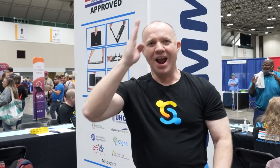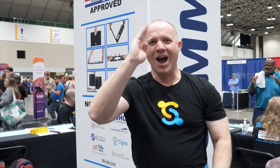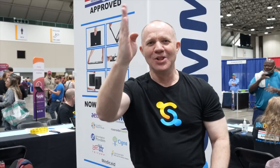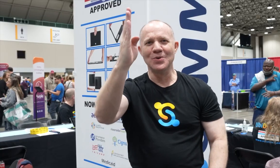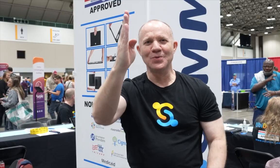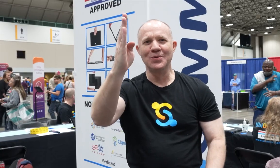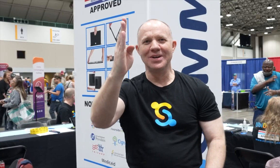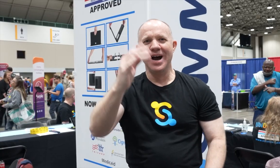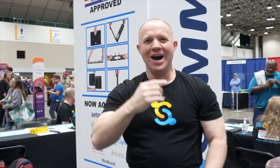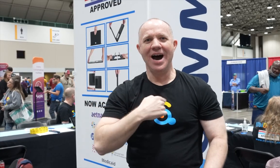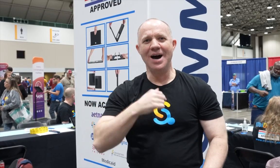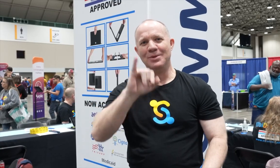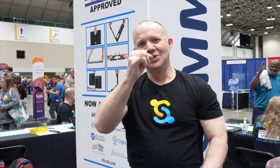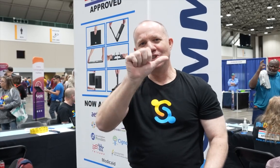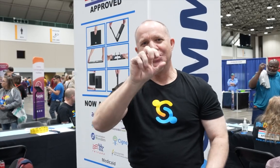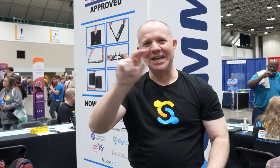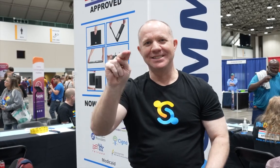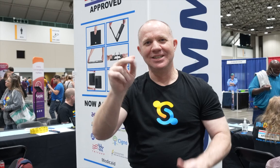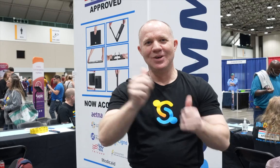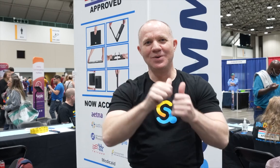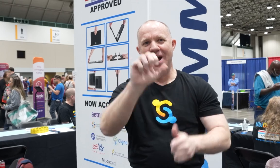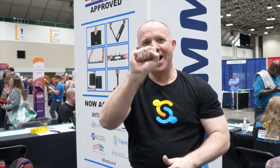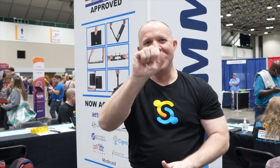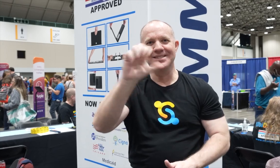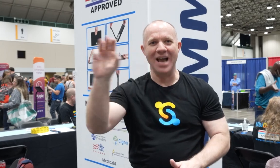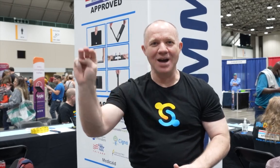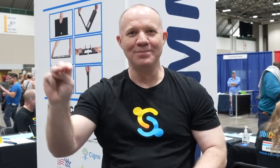Hello! I’m Jason, with sComm.